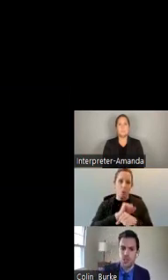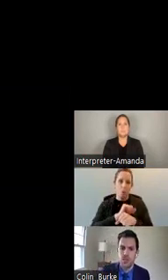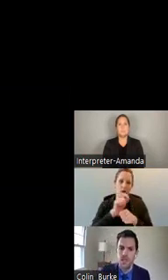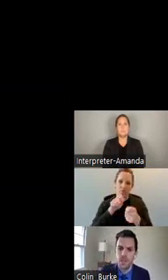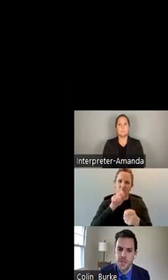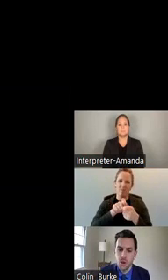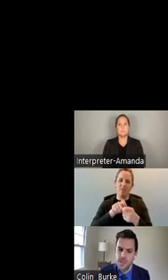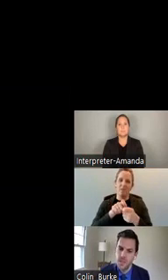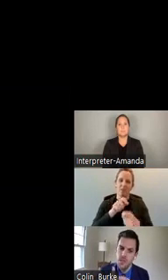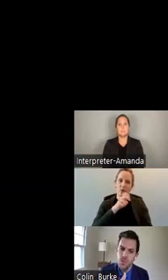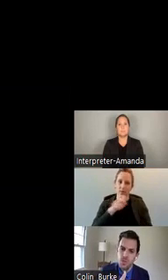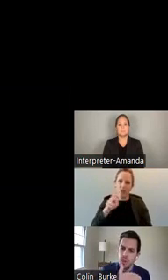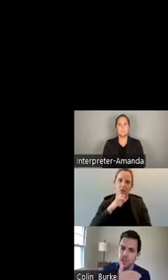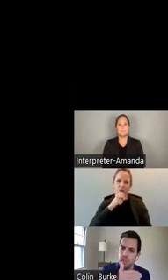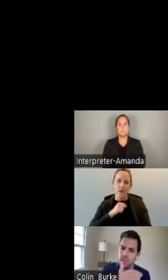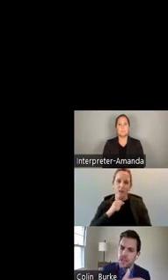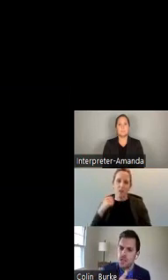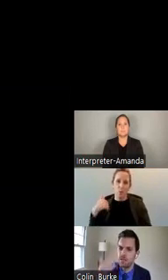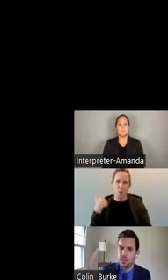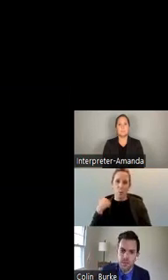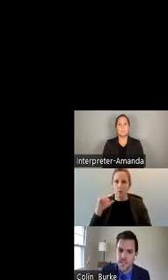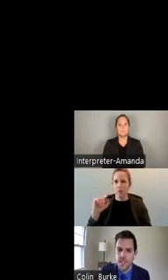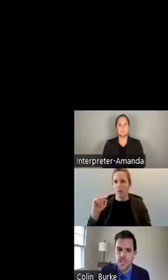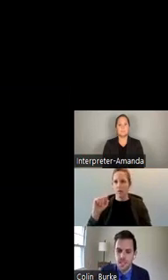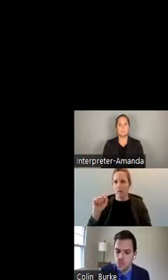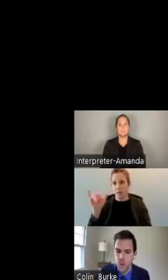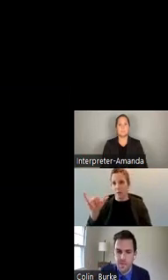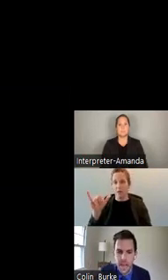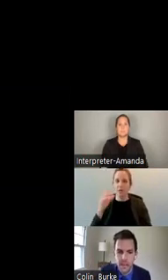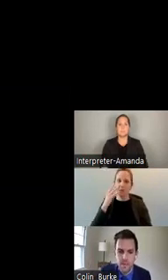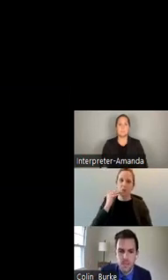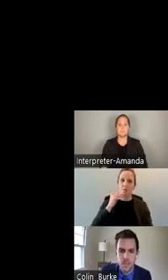age youth experiencing homelessness so youth within the ages of roughly 16 to 25 years